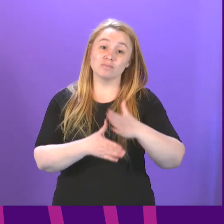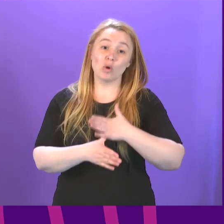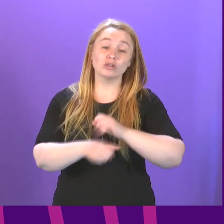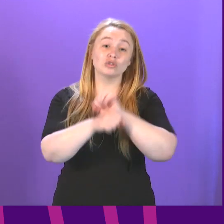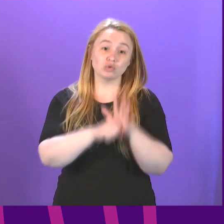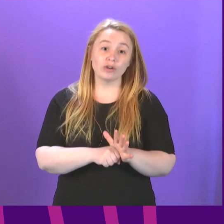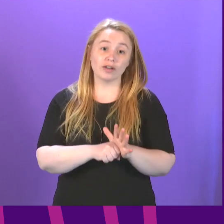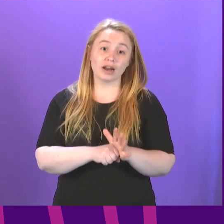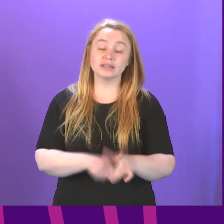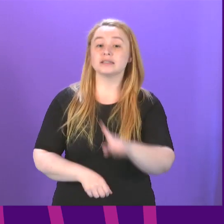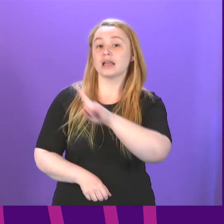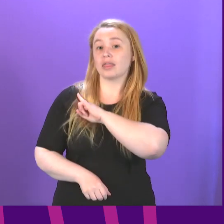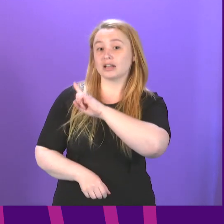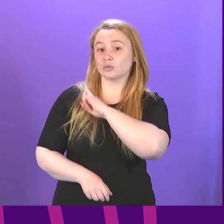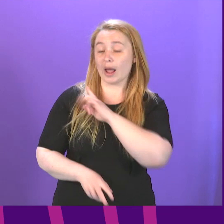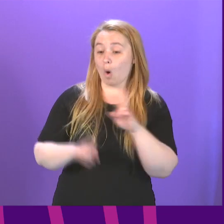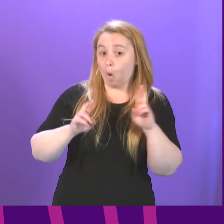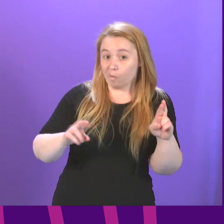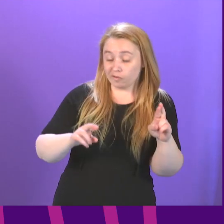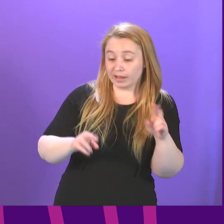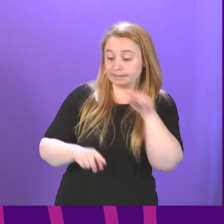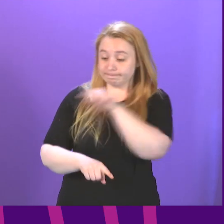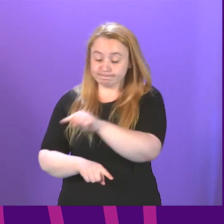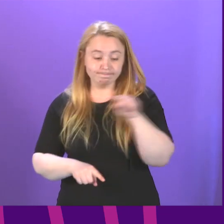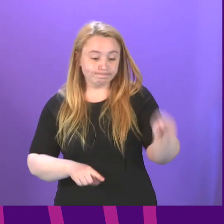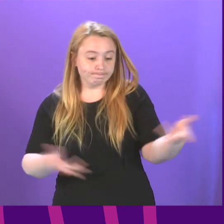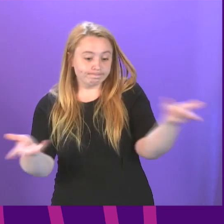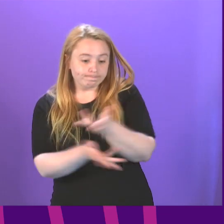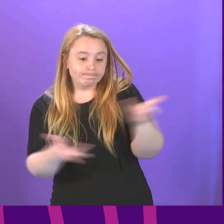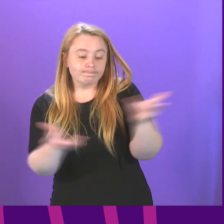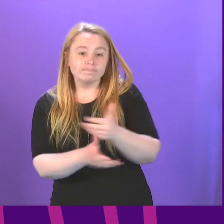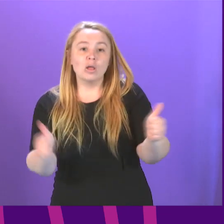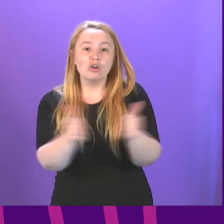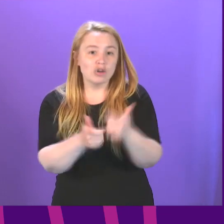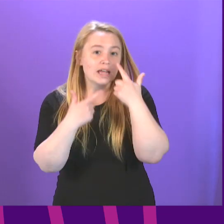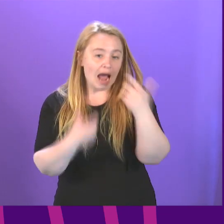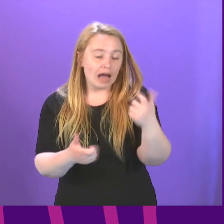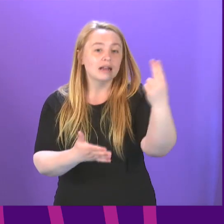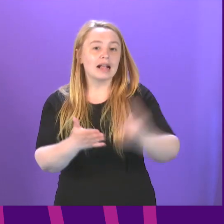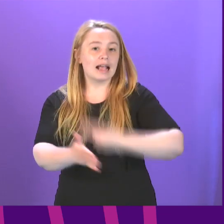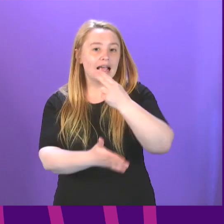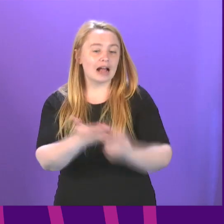reason why I hope that both sides of the dispute can reach an agreement today and call off strike action that has been planned for later this week. I am sure that both sides want that to happen and